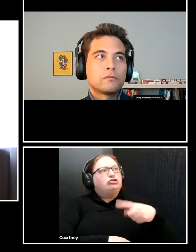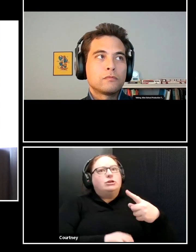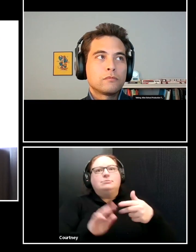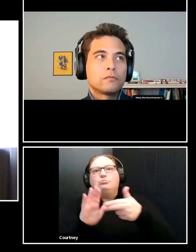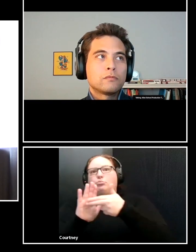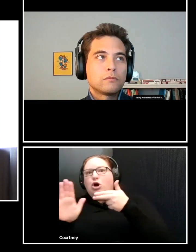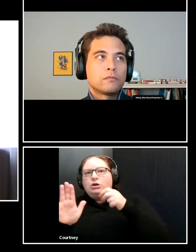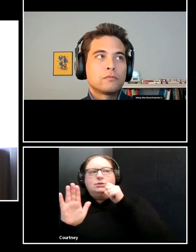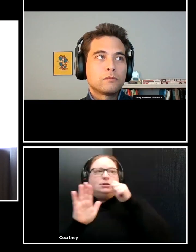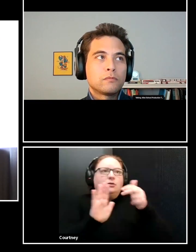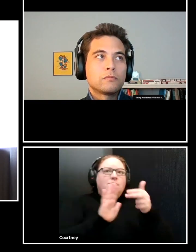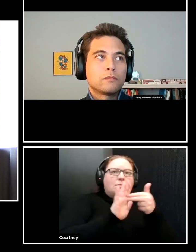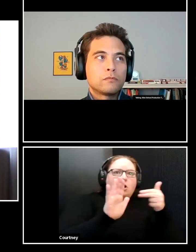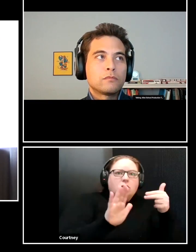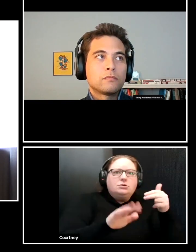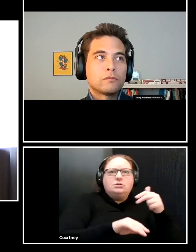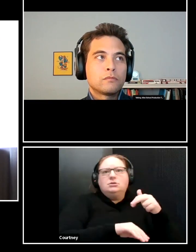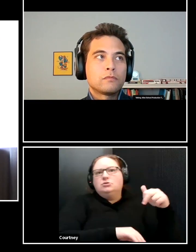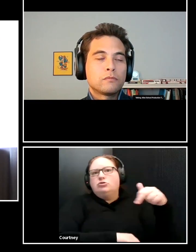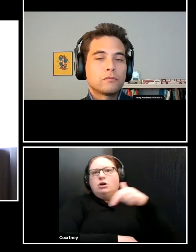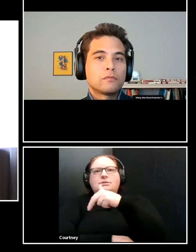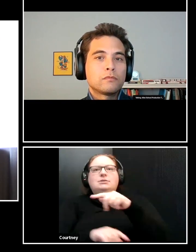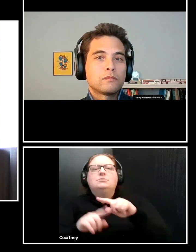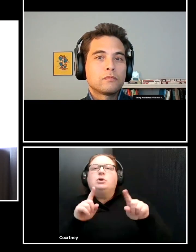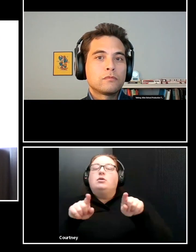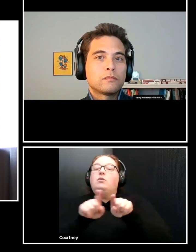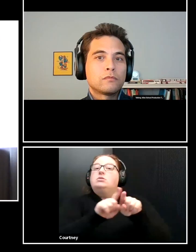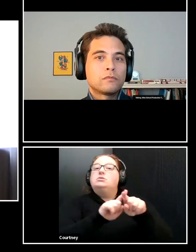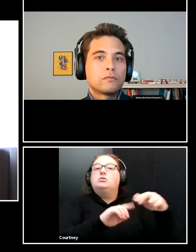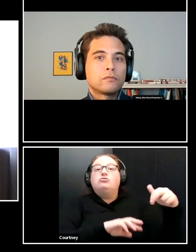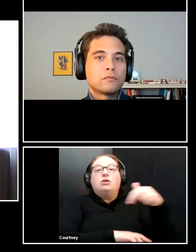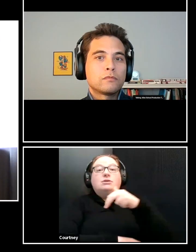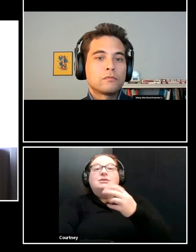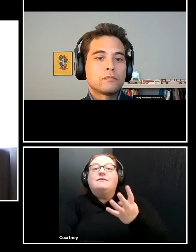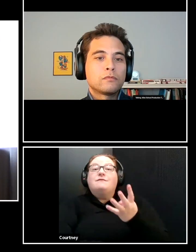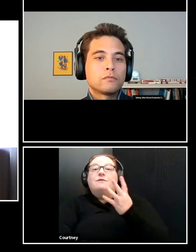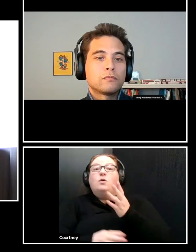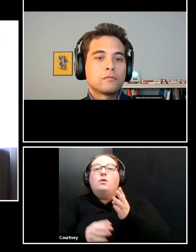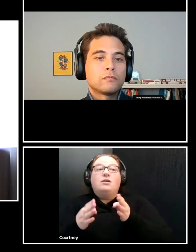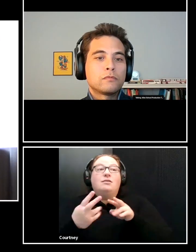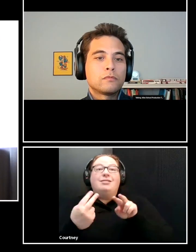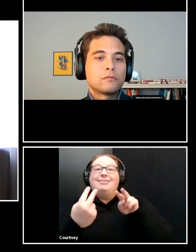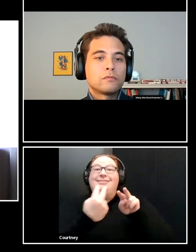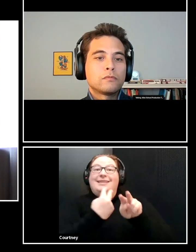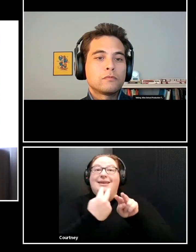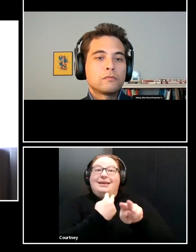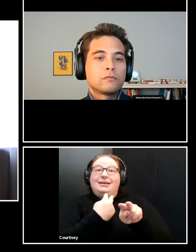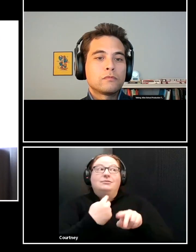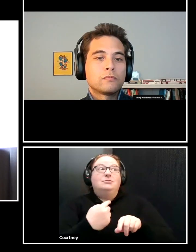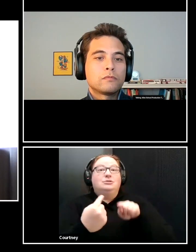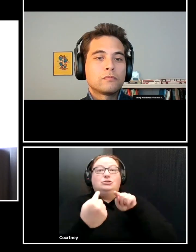crossings, but also for example like crossing a four-lane highway versus a two-lane roadway and